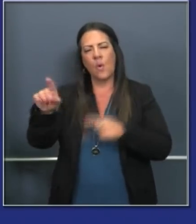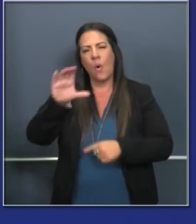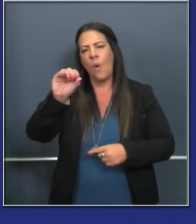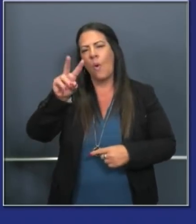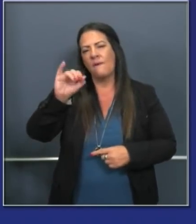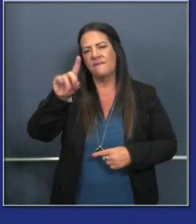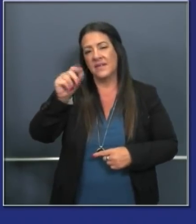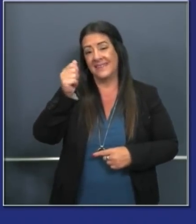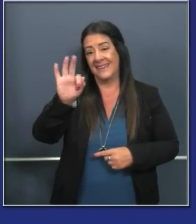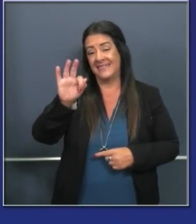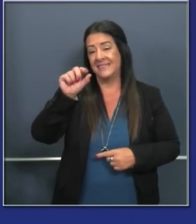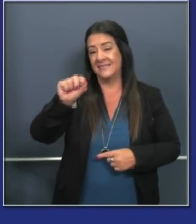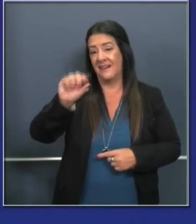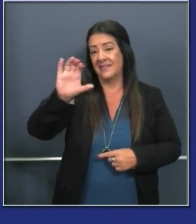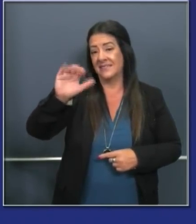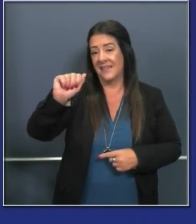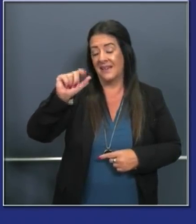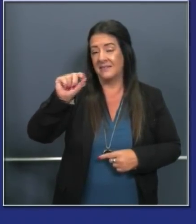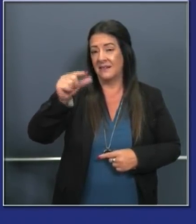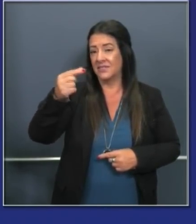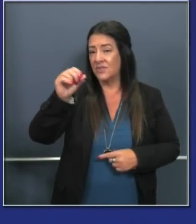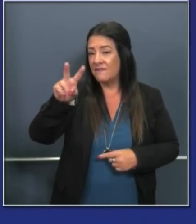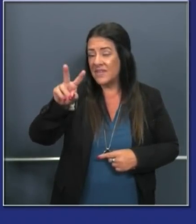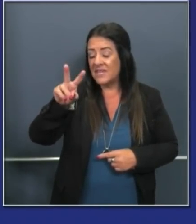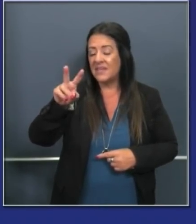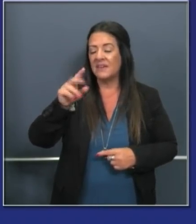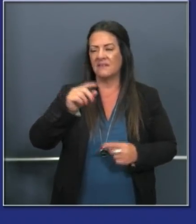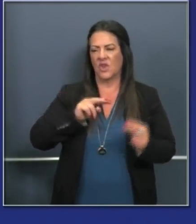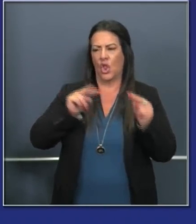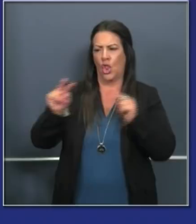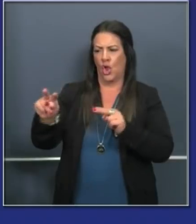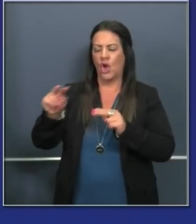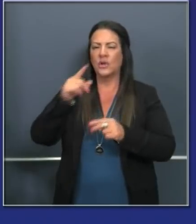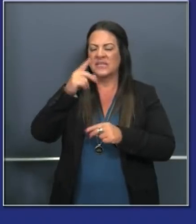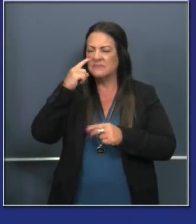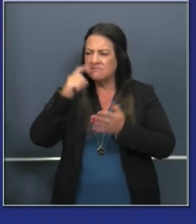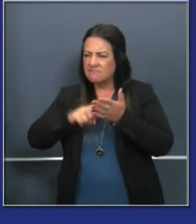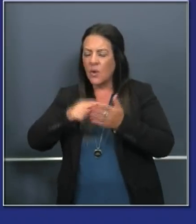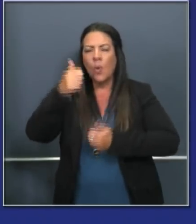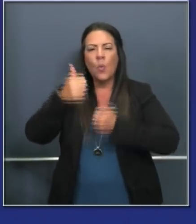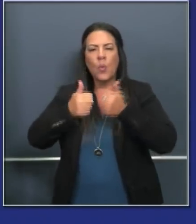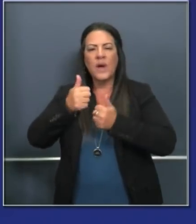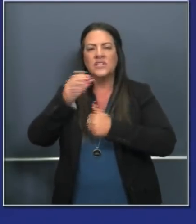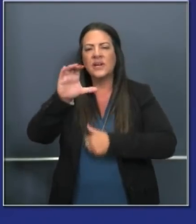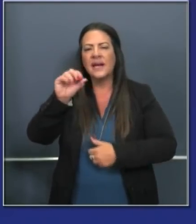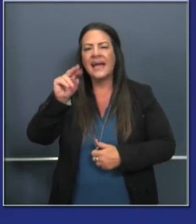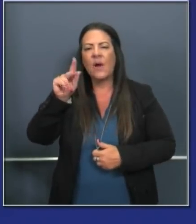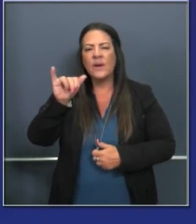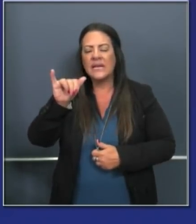OCCASIONS, THE PRESENTATION TODAY COURAGE TO GO TO THE COVID-19 NAZIA DOT GOV WEBSITE